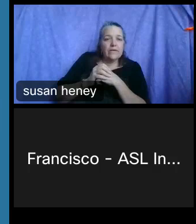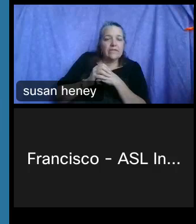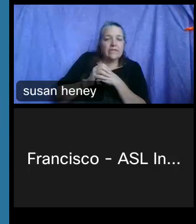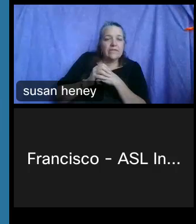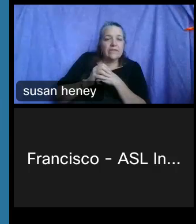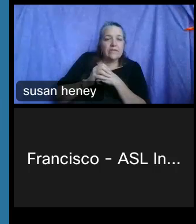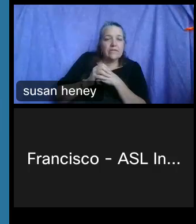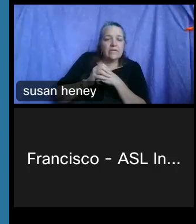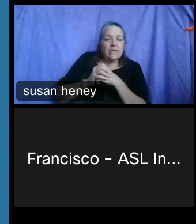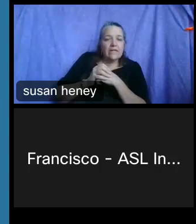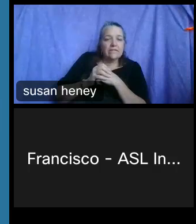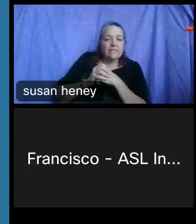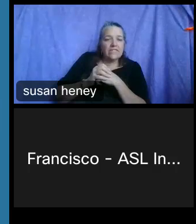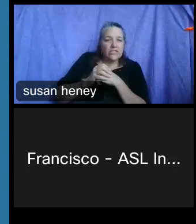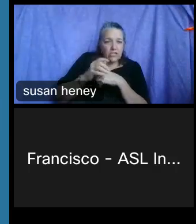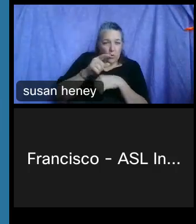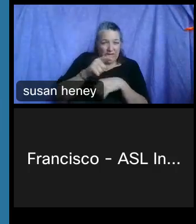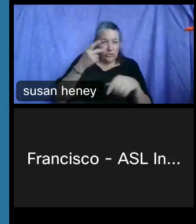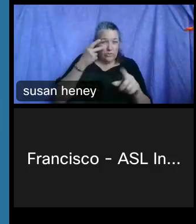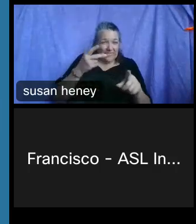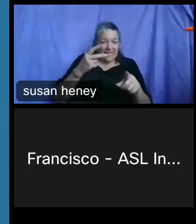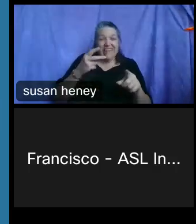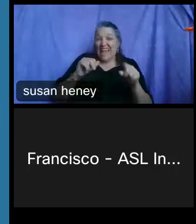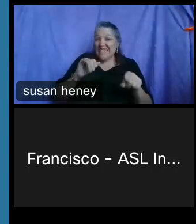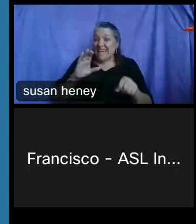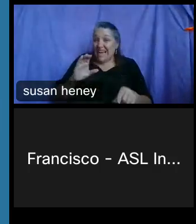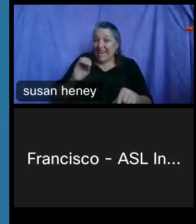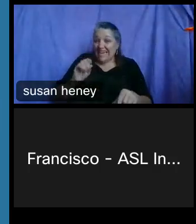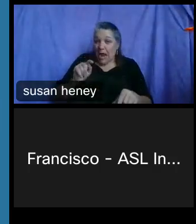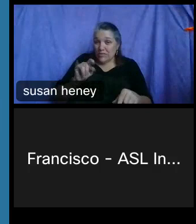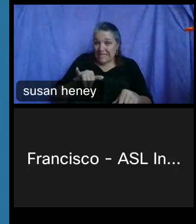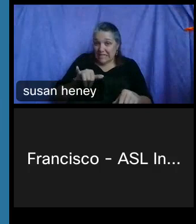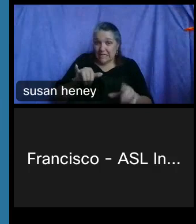Now here, again, is a map of Philadelphia County, but you'll notice that there are a bunch of lines,